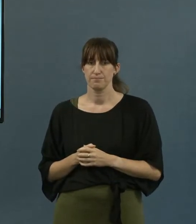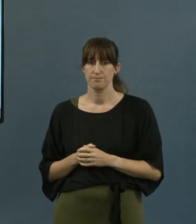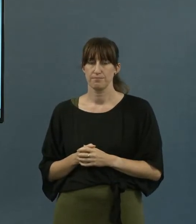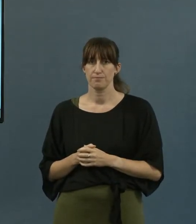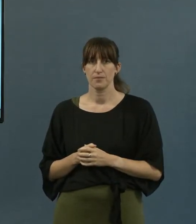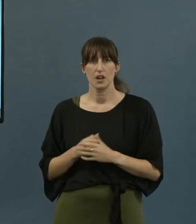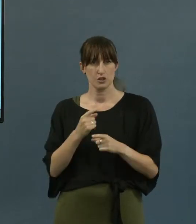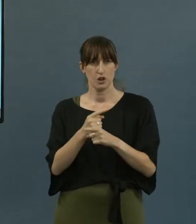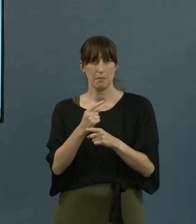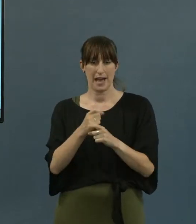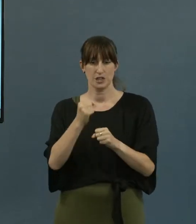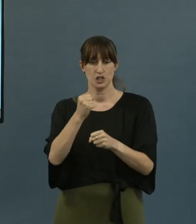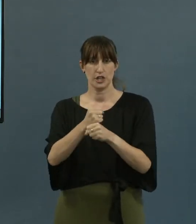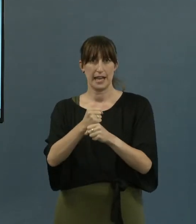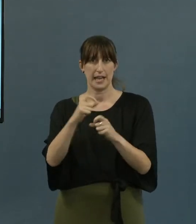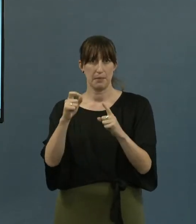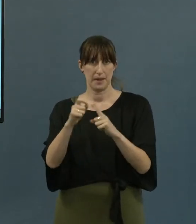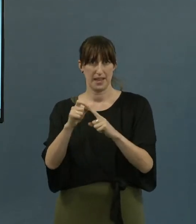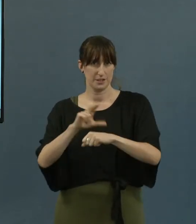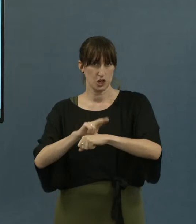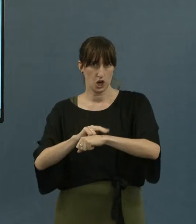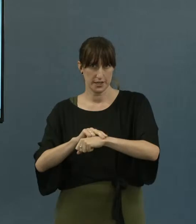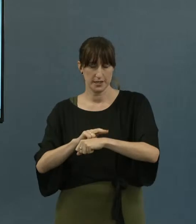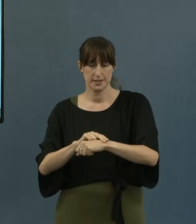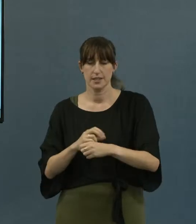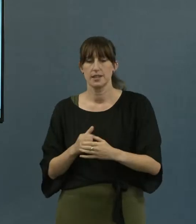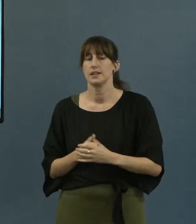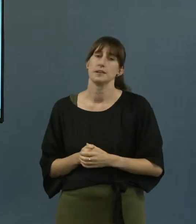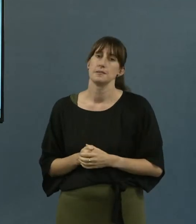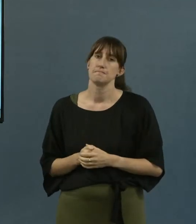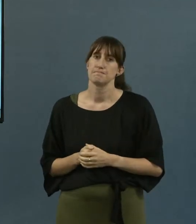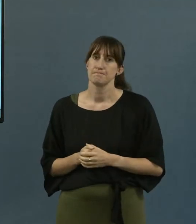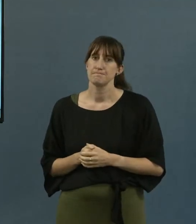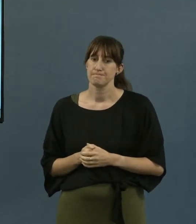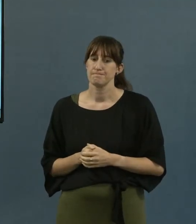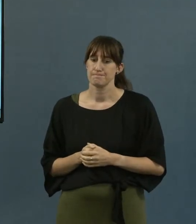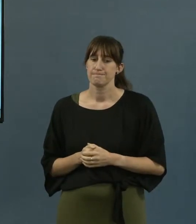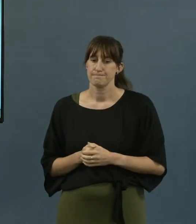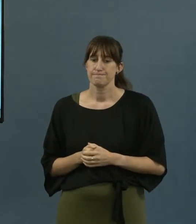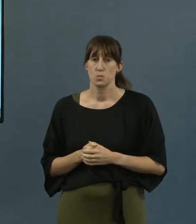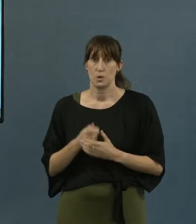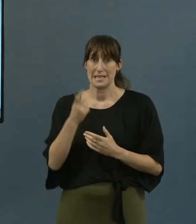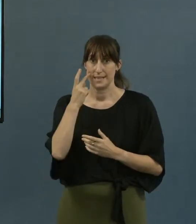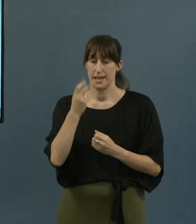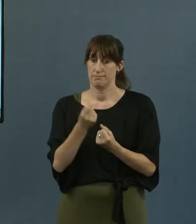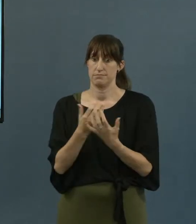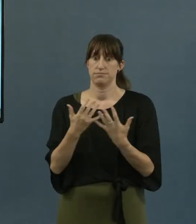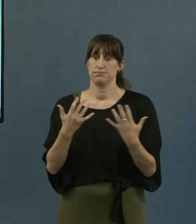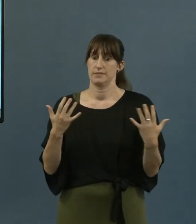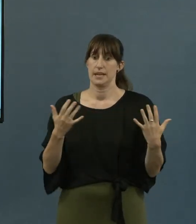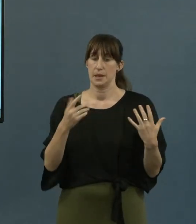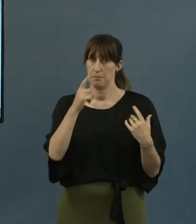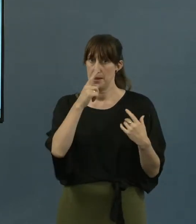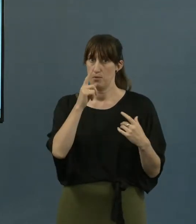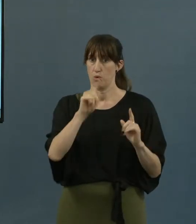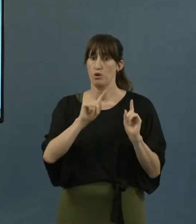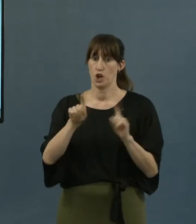general practice, and as I've indicated before, we are seeing increased contact with general